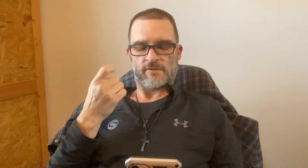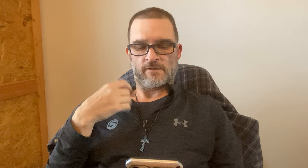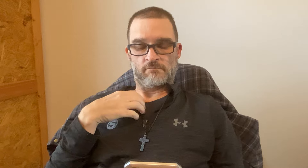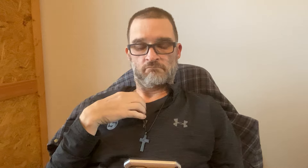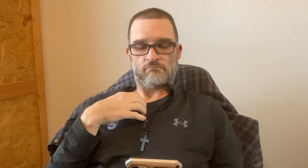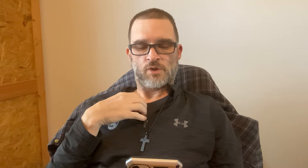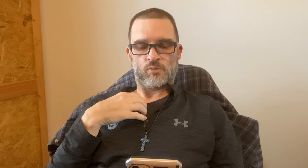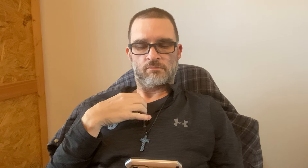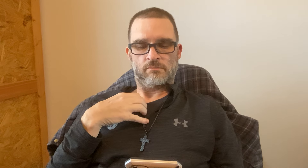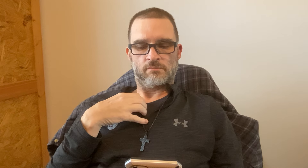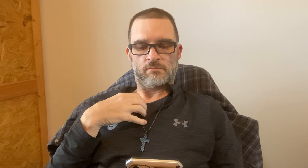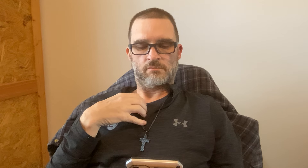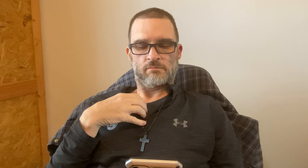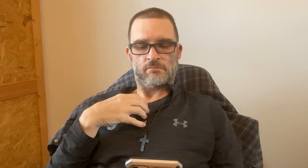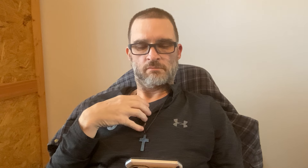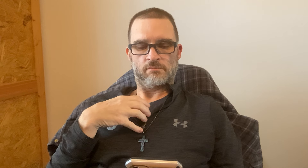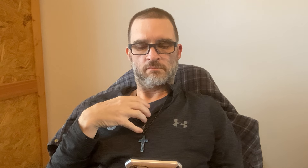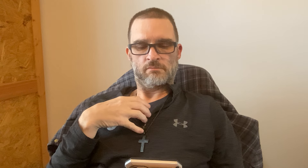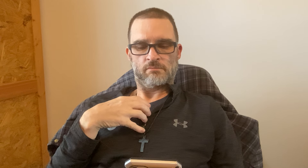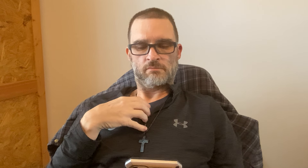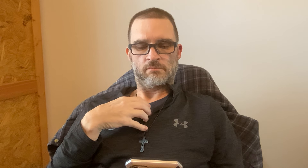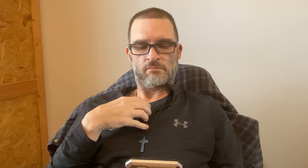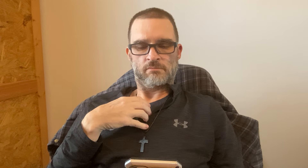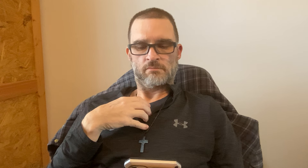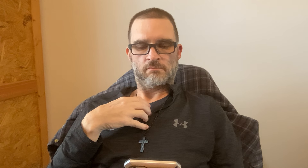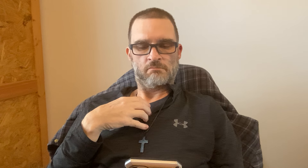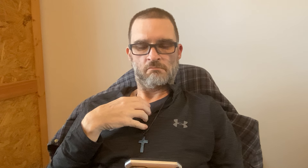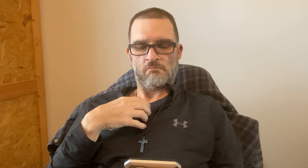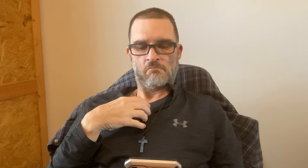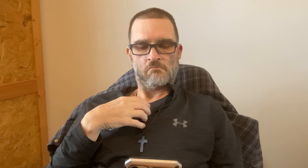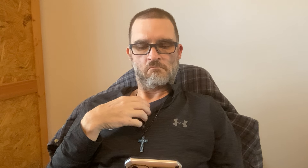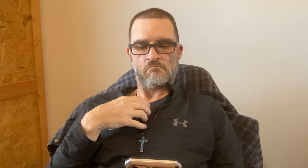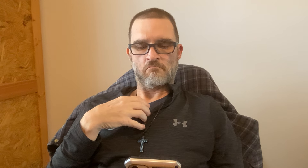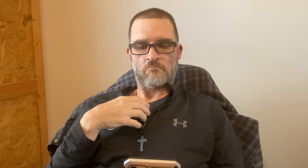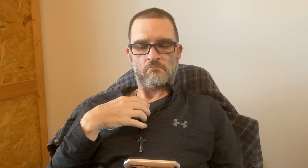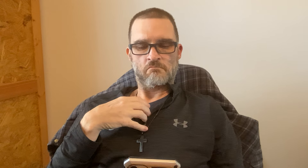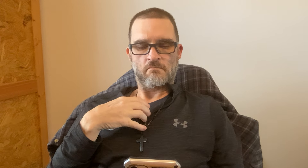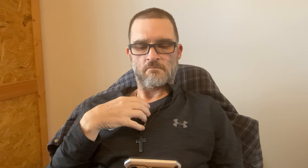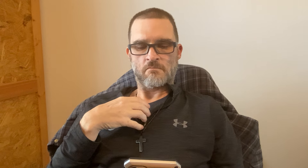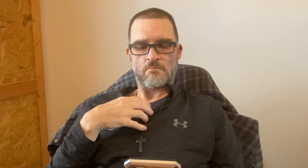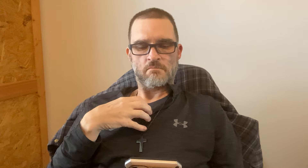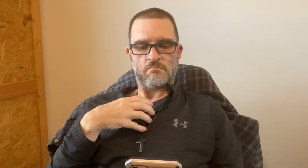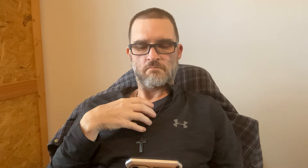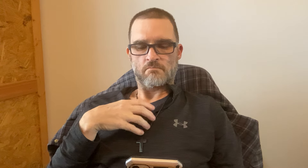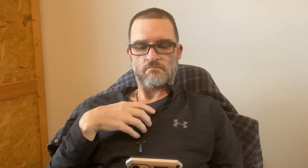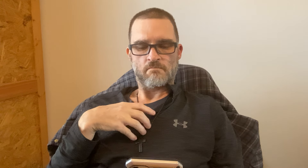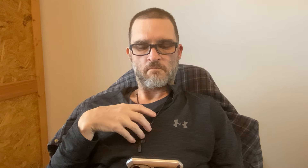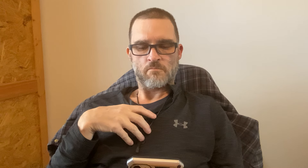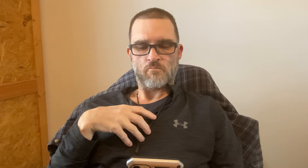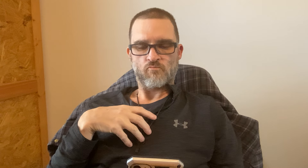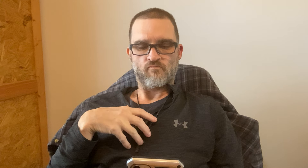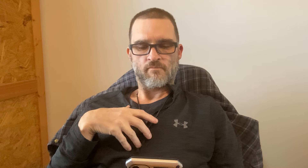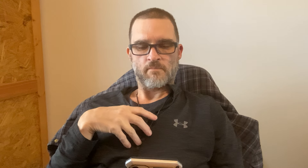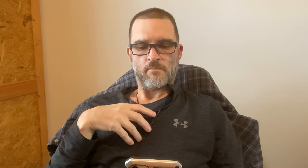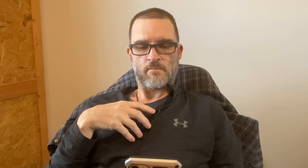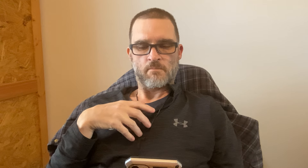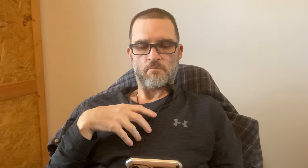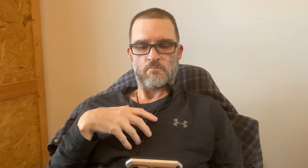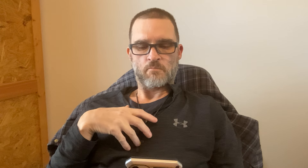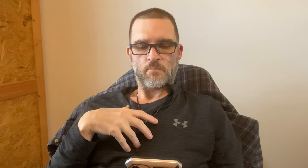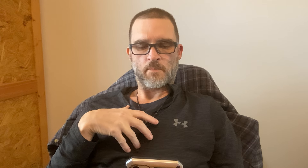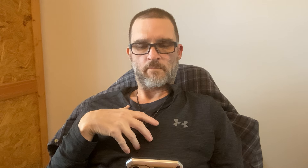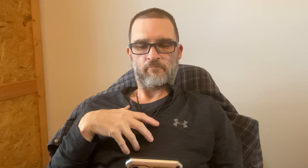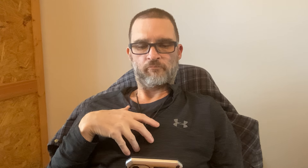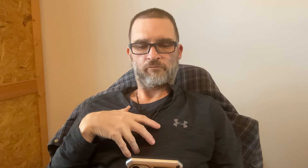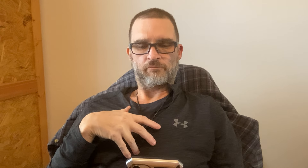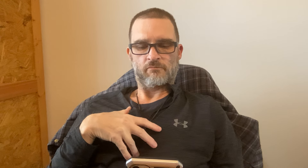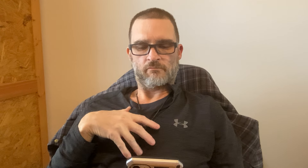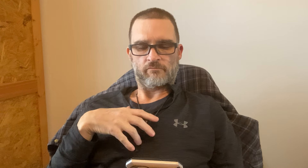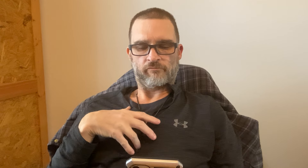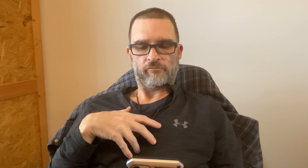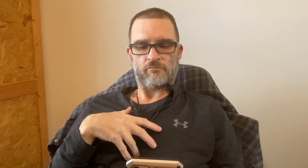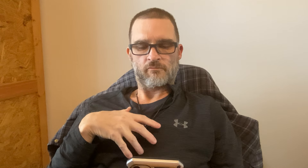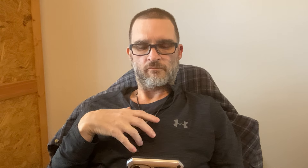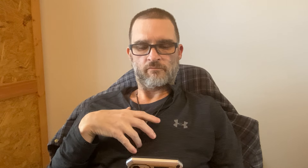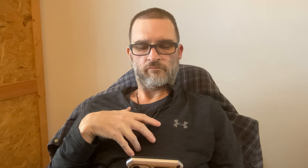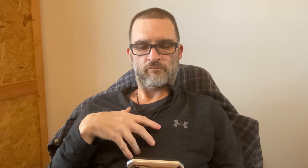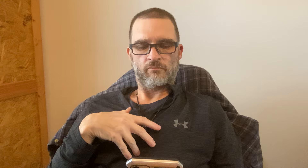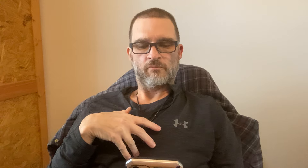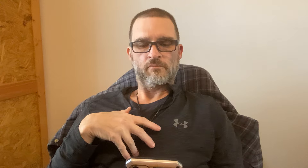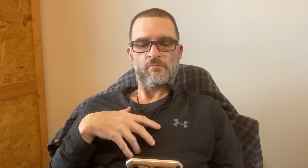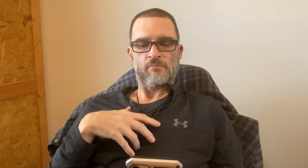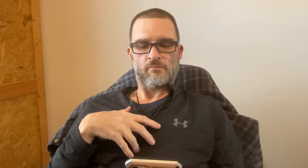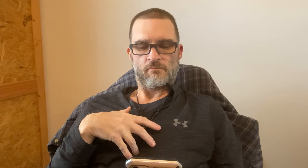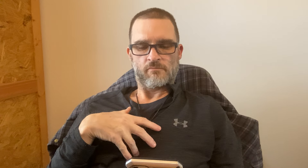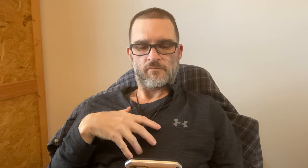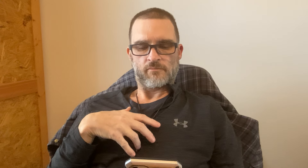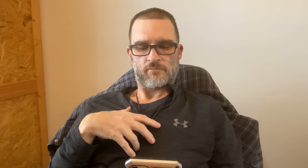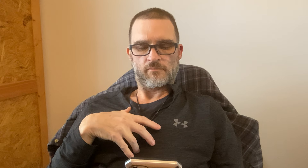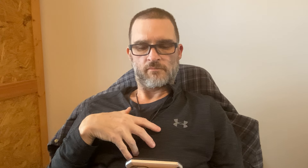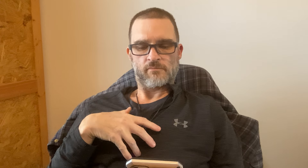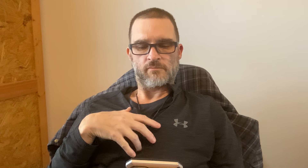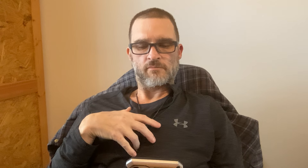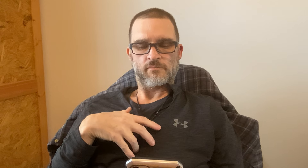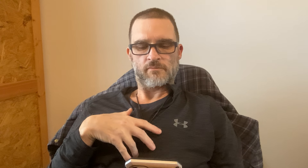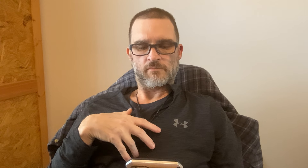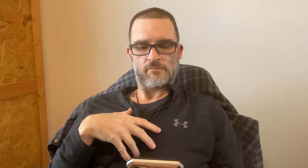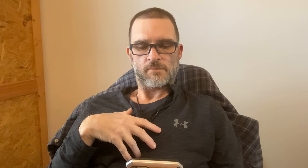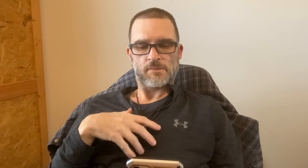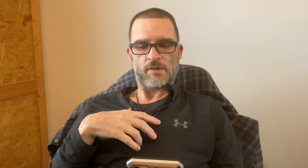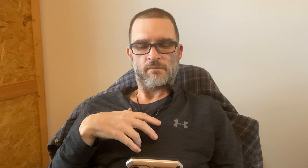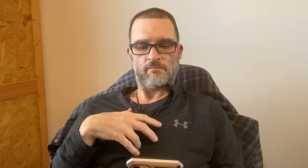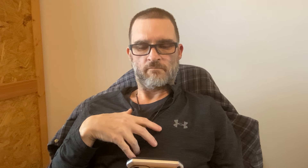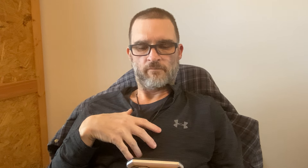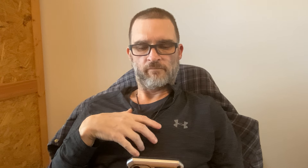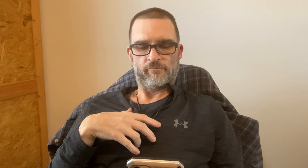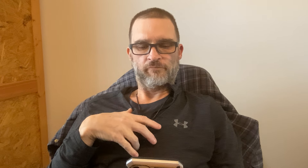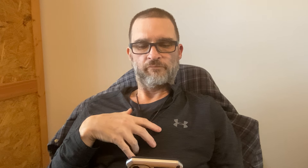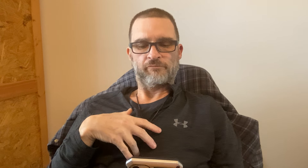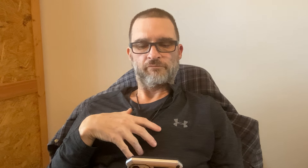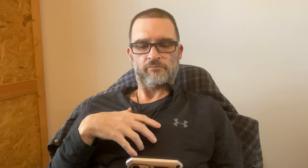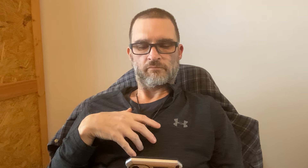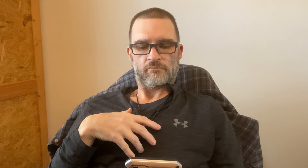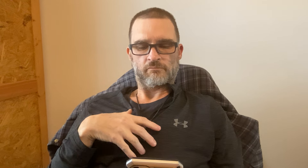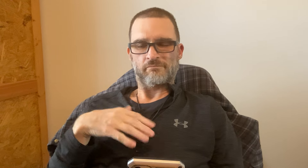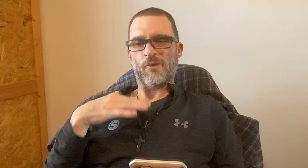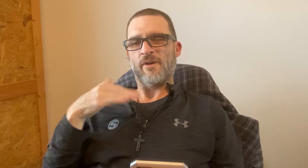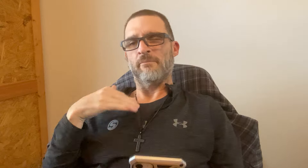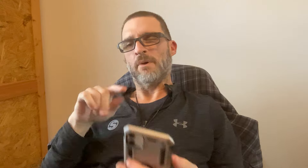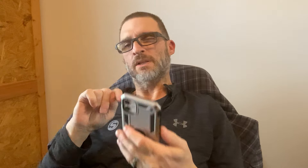Sea food, sea food festivals, *wow*